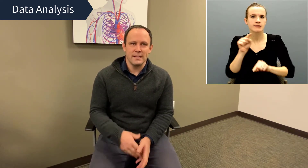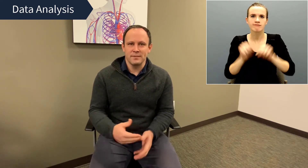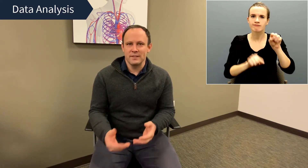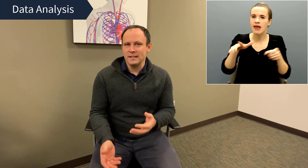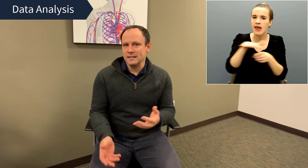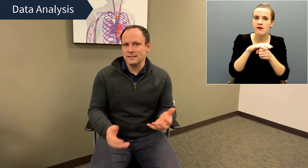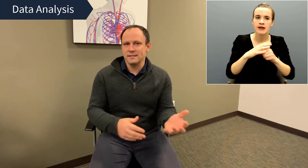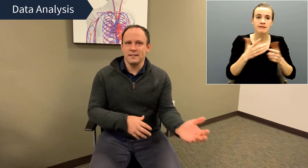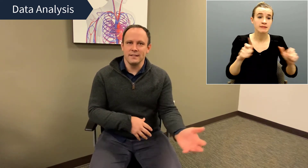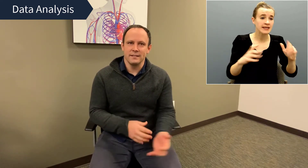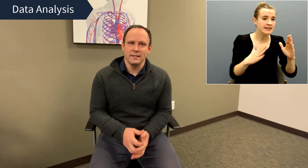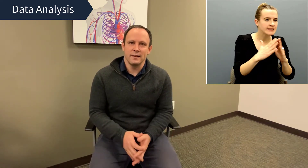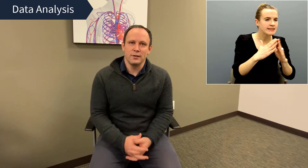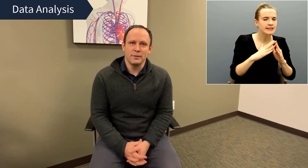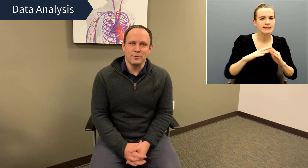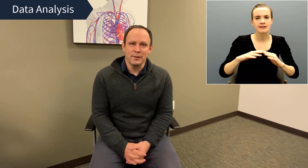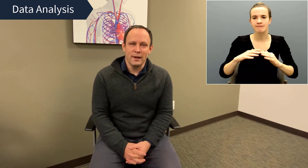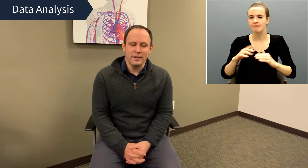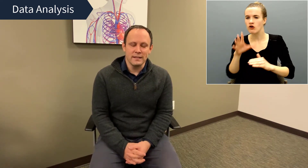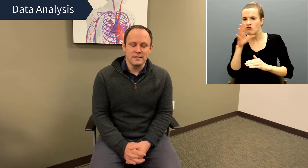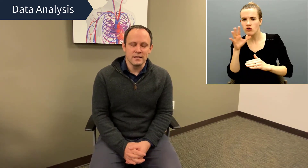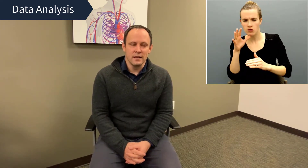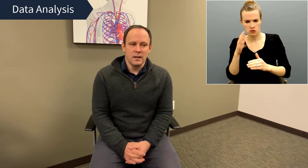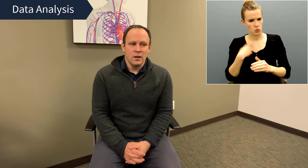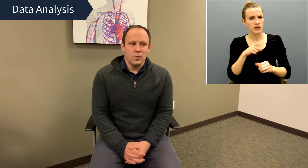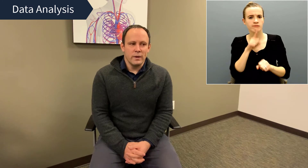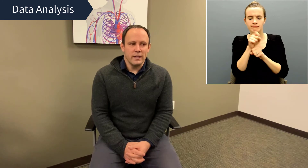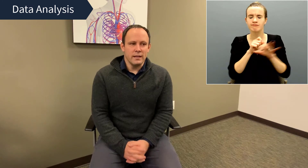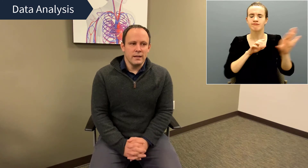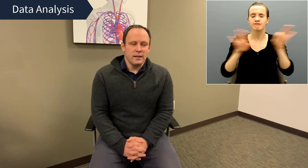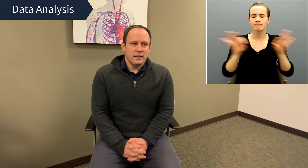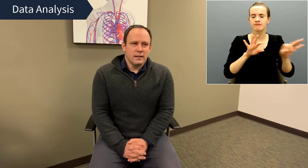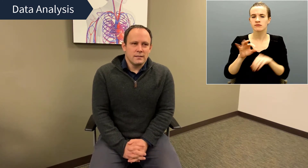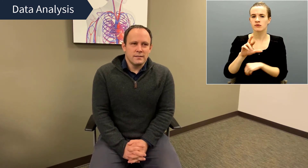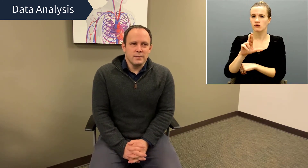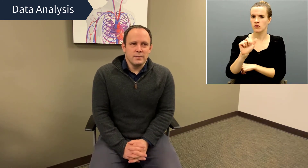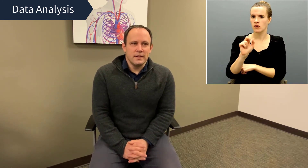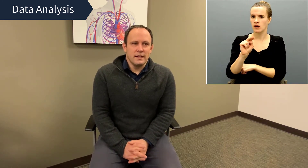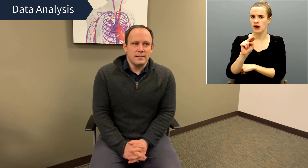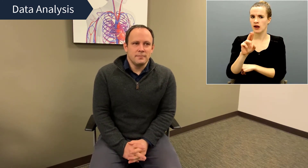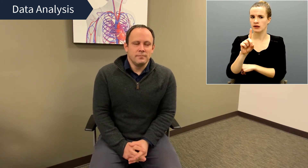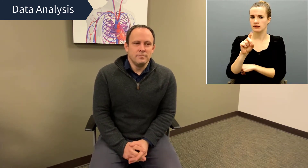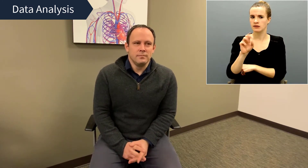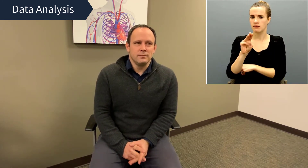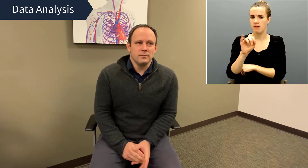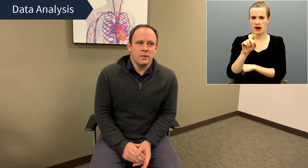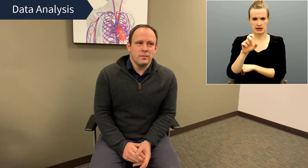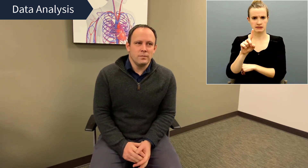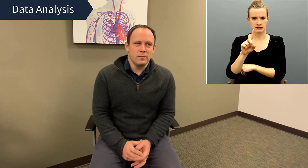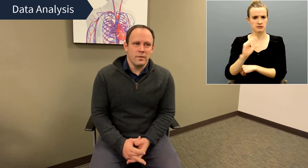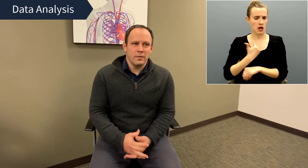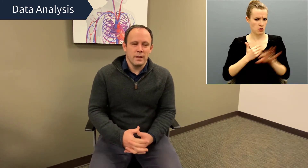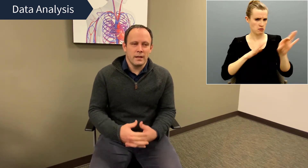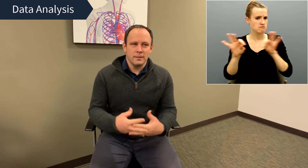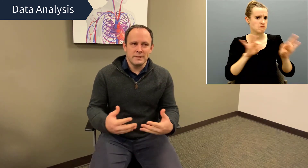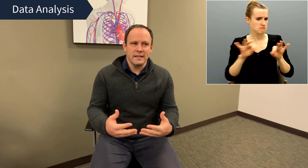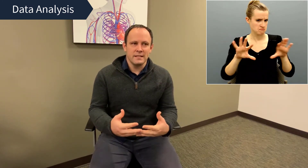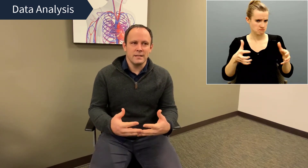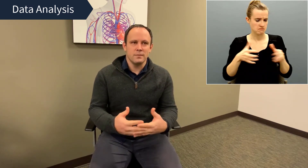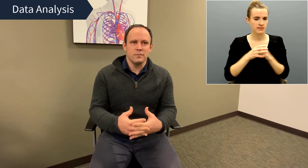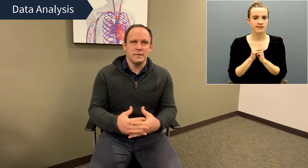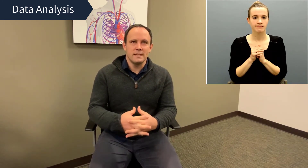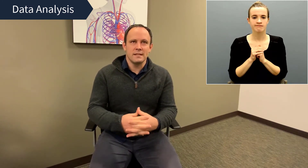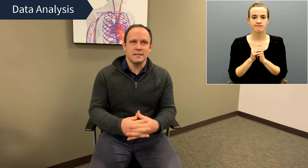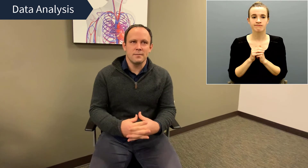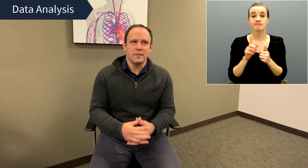types of clinics and urban rural areas. We also, a limitation was that some of